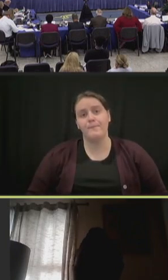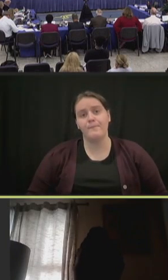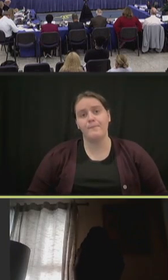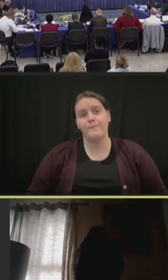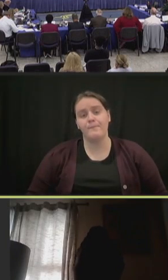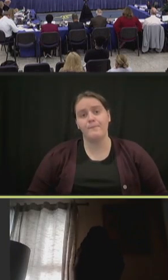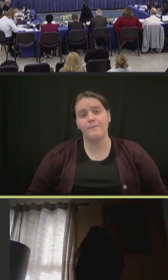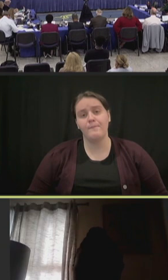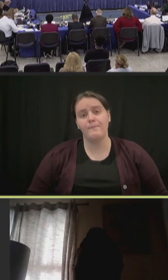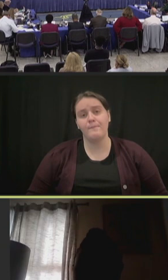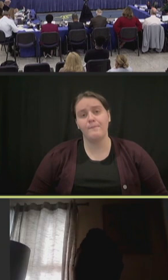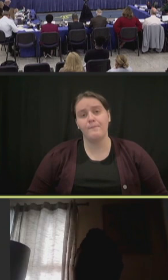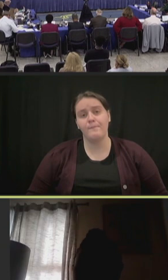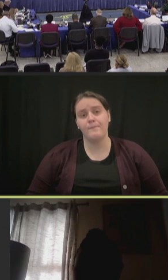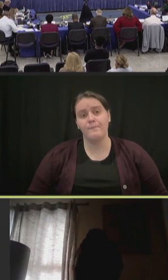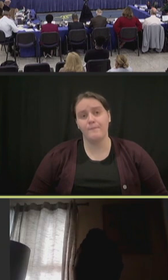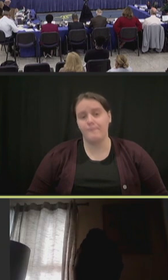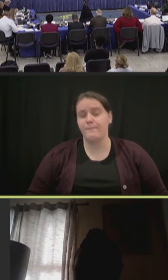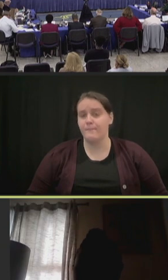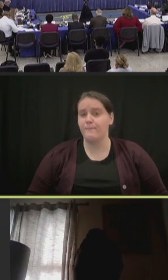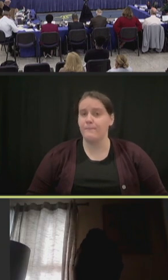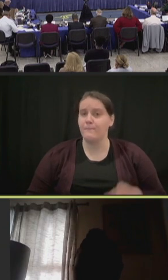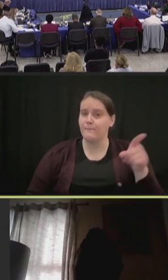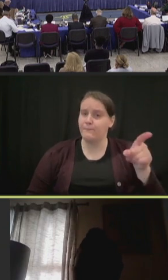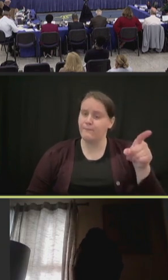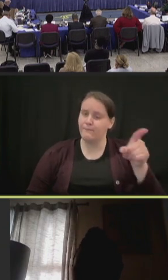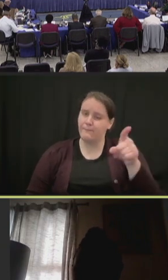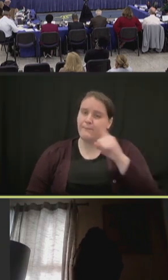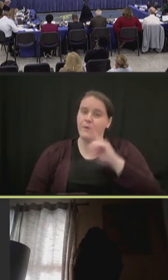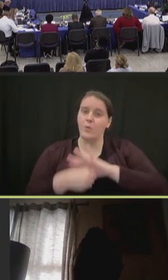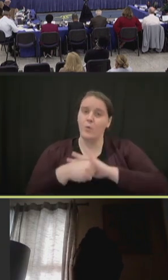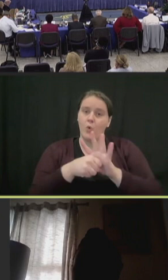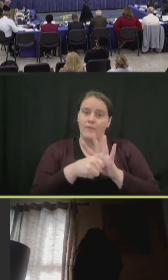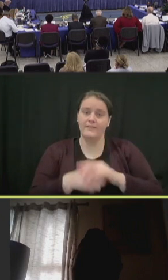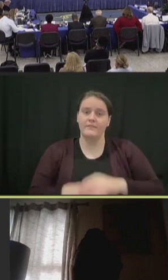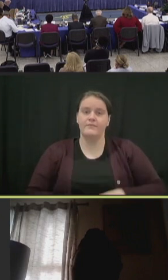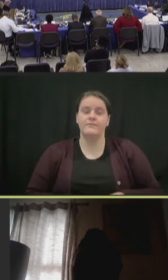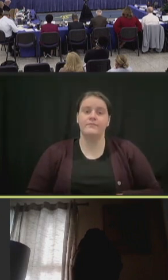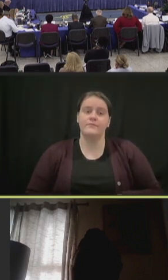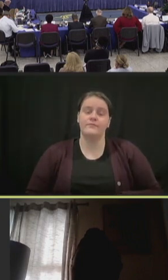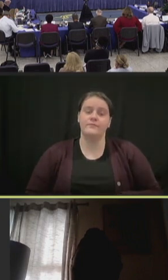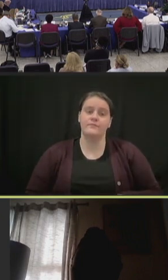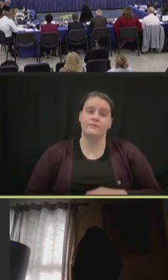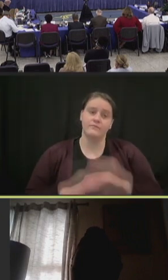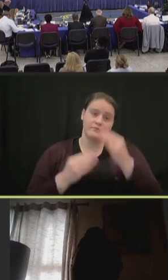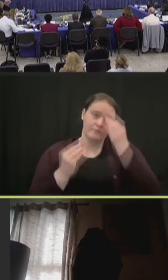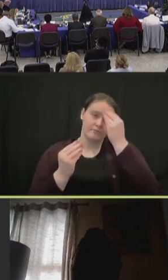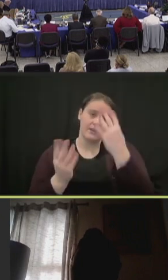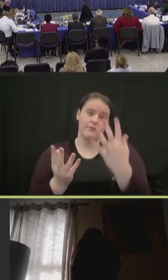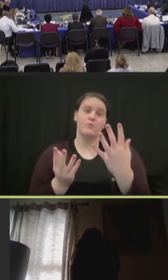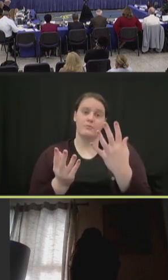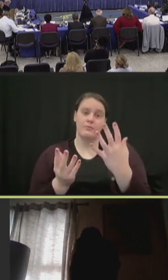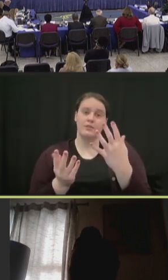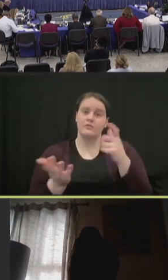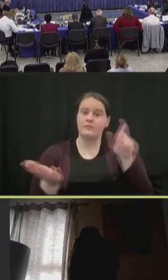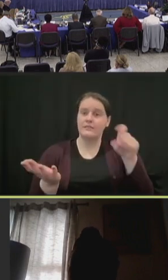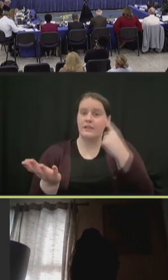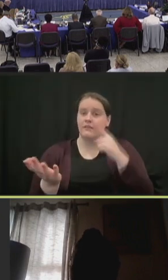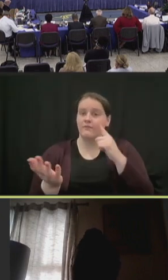Again, on COVID-19 and the information needed for vaccines and what should be done -- what